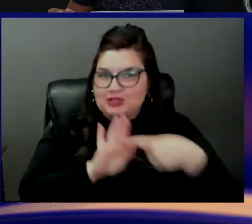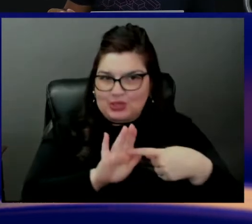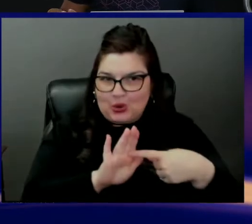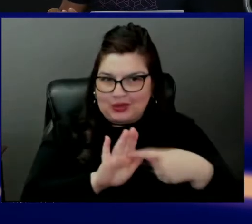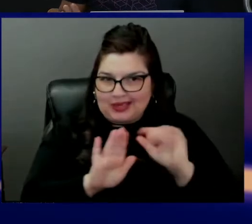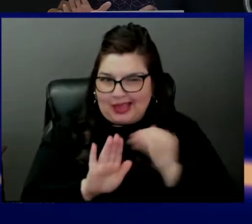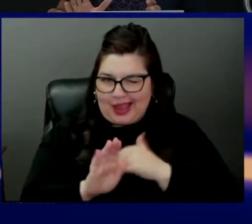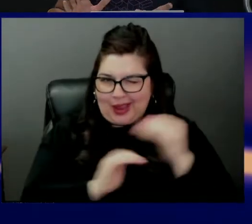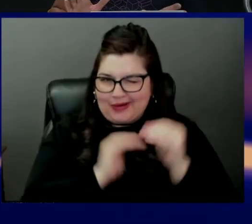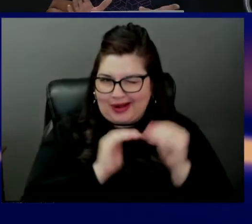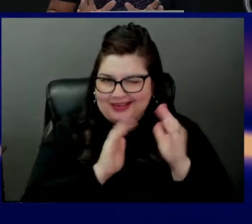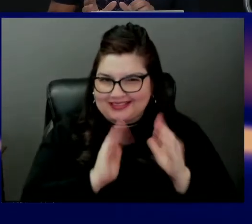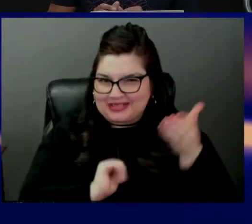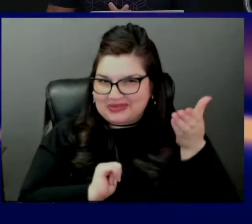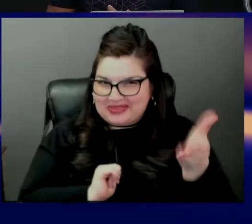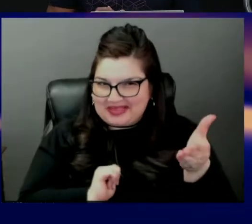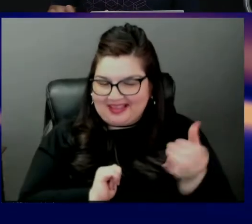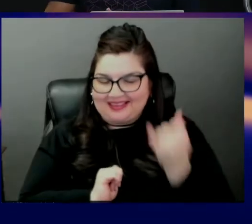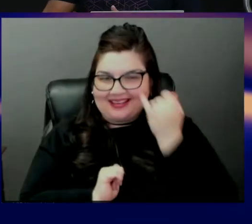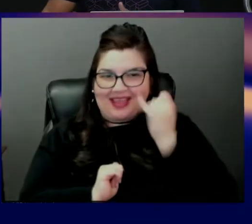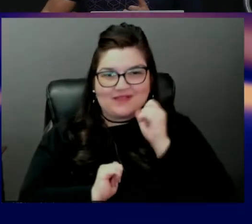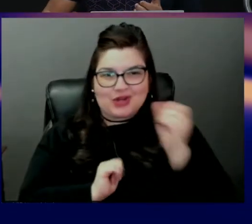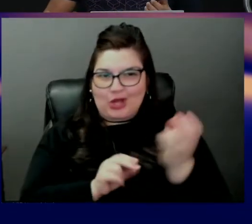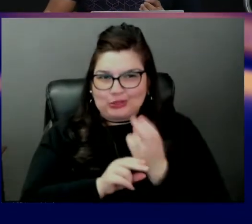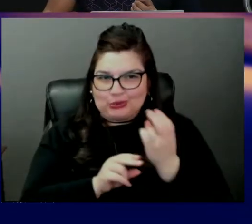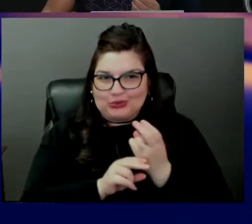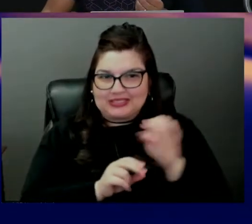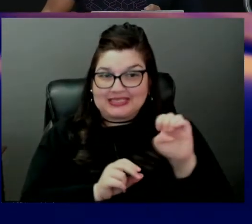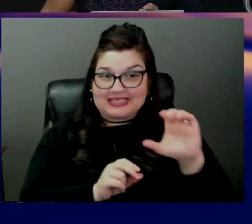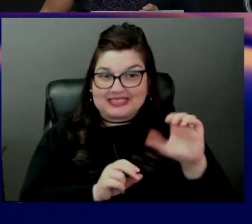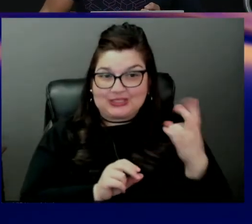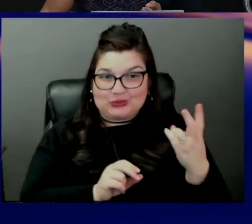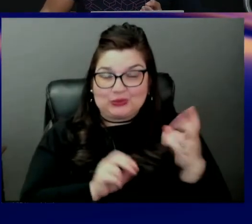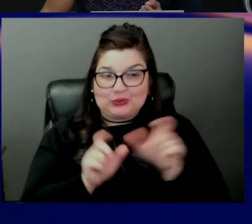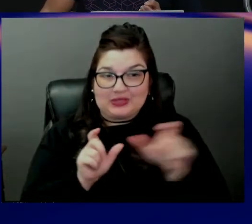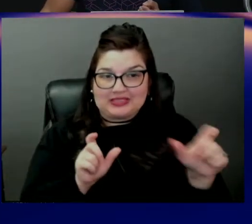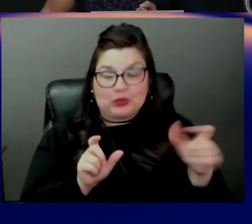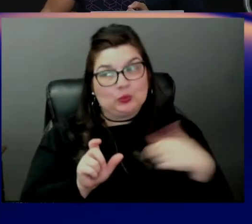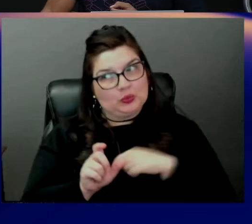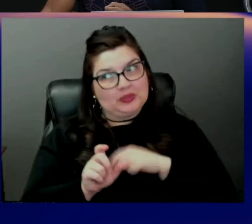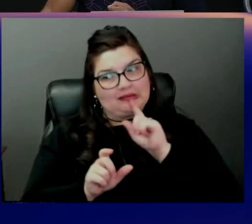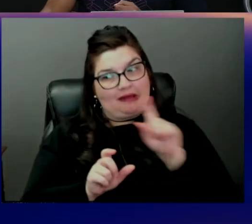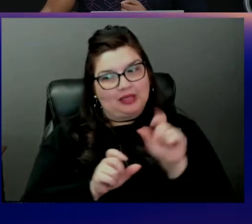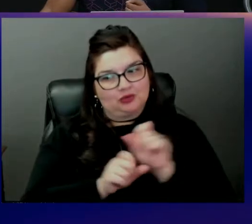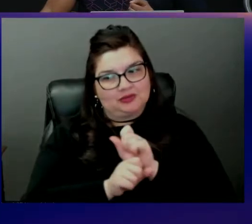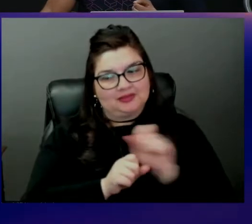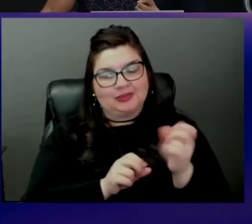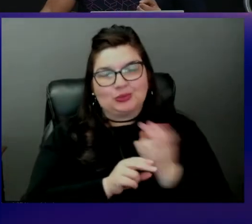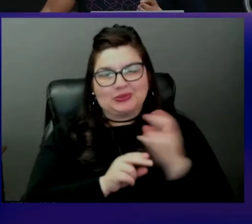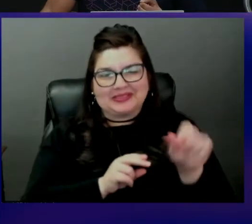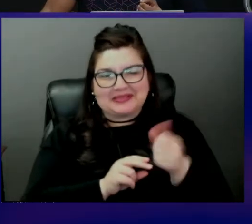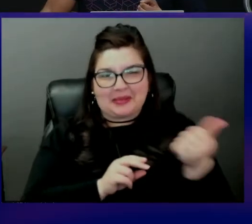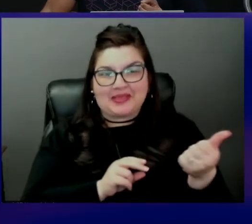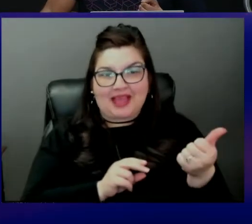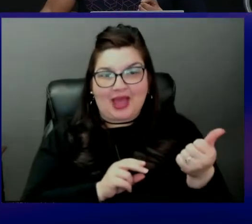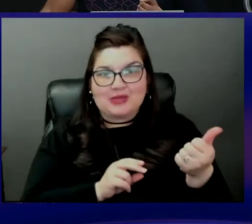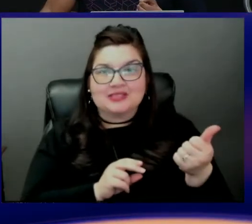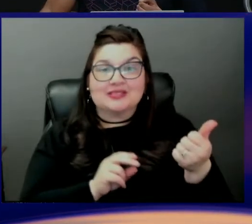I'm not, if we're not using an H2 instance, what, we're actually using something else which we will talk about with, let's see here.